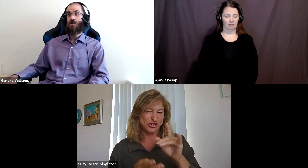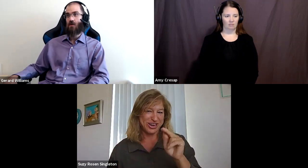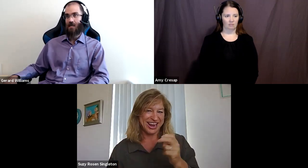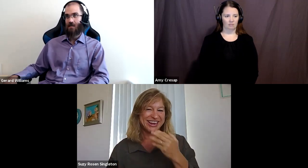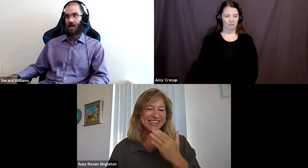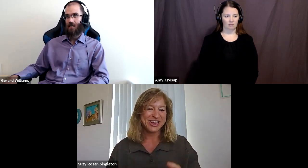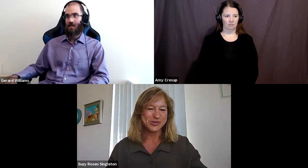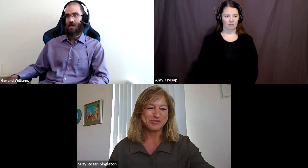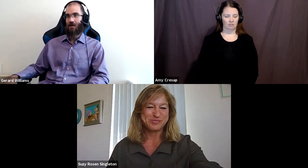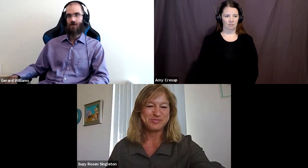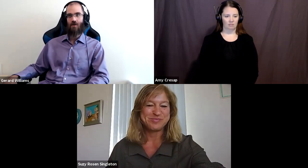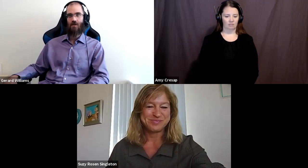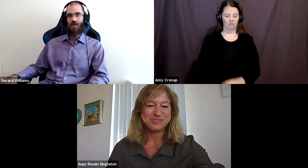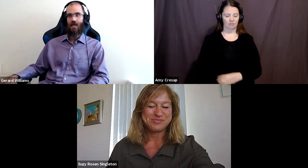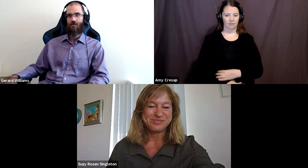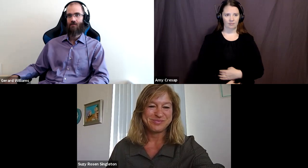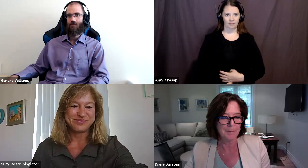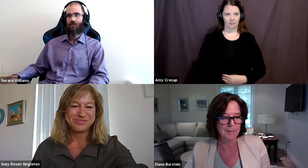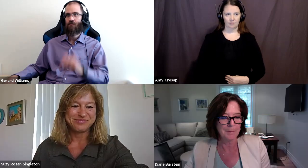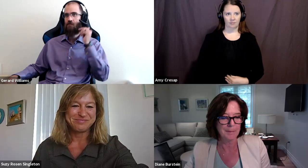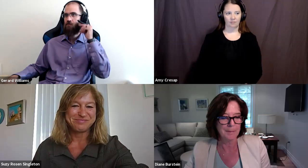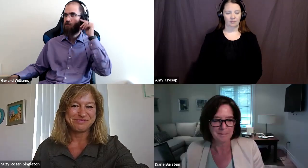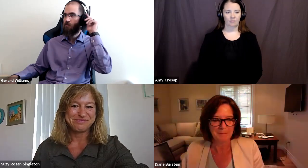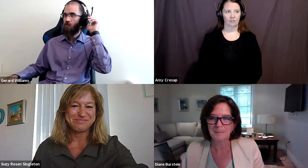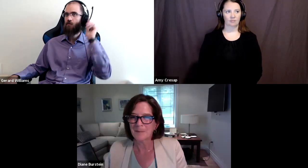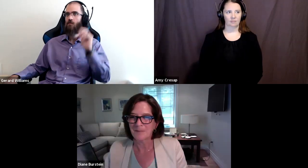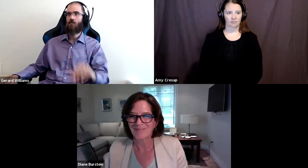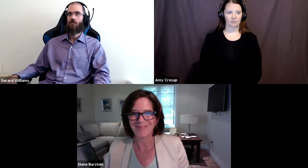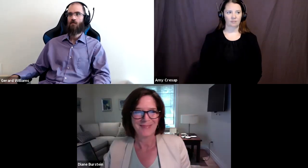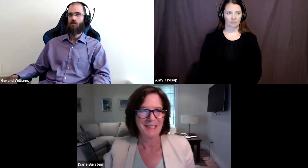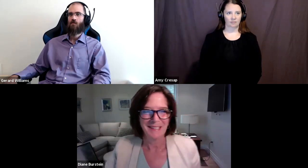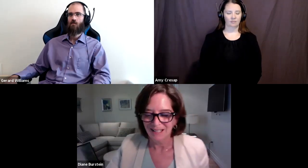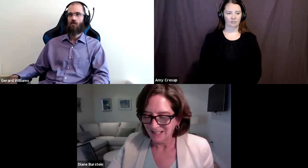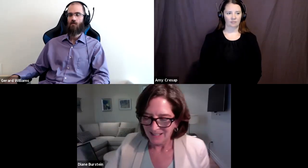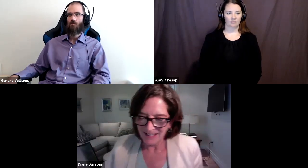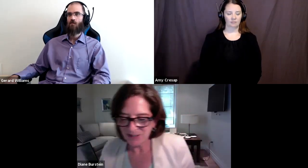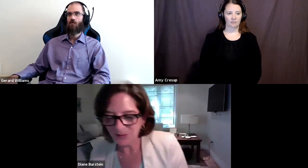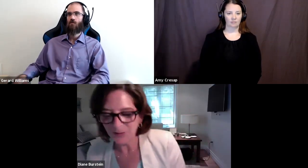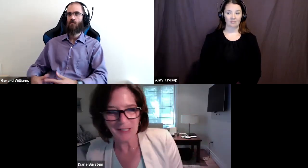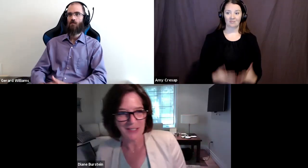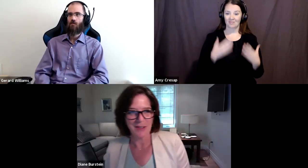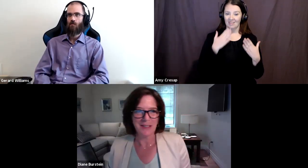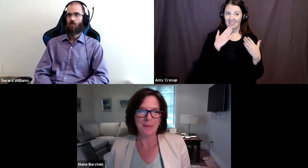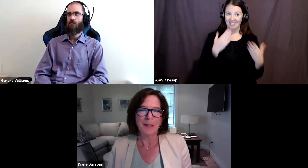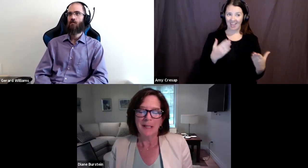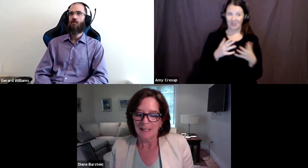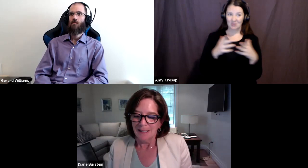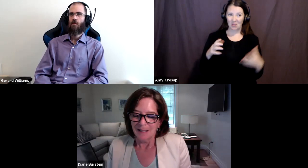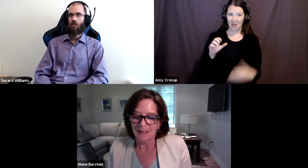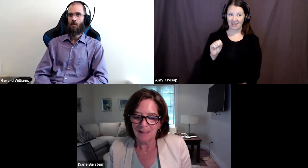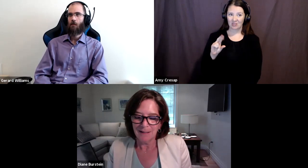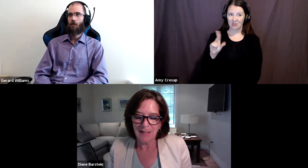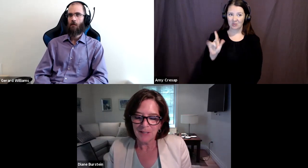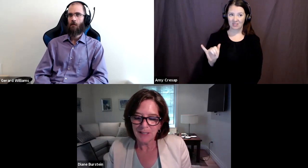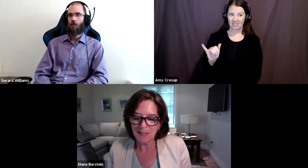So next slide I will turn it to Diane. >> Thank you very much, Suzy.